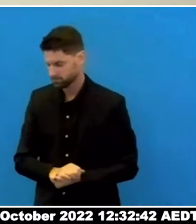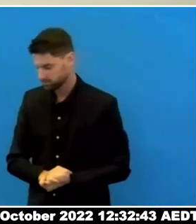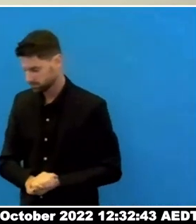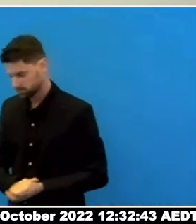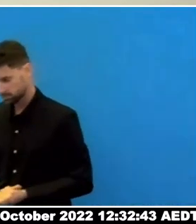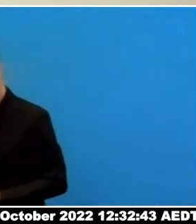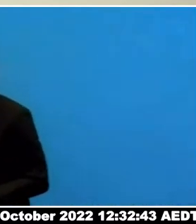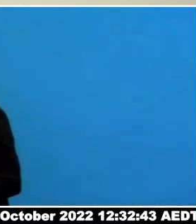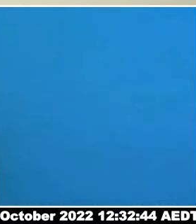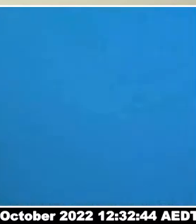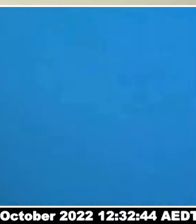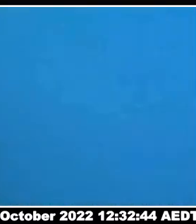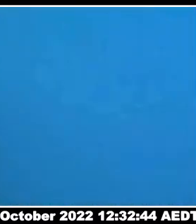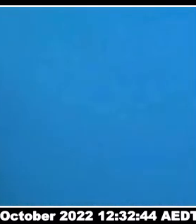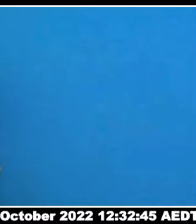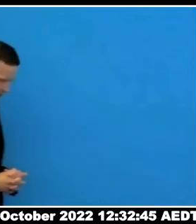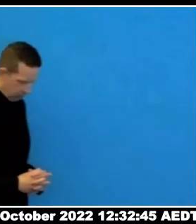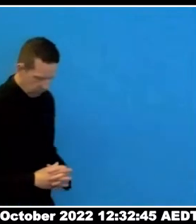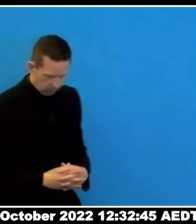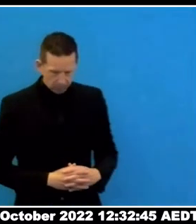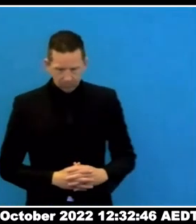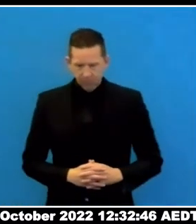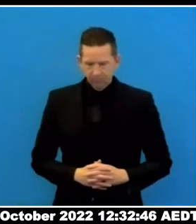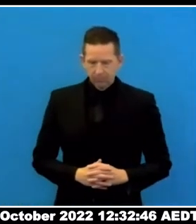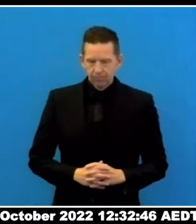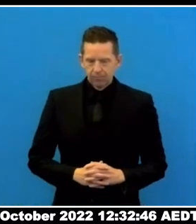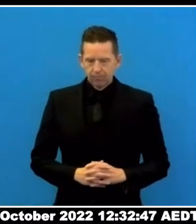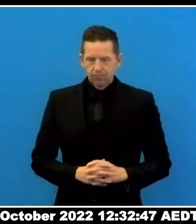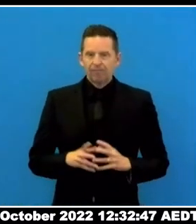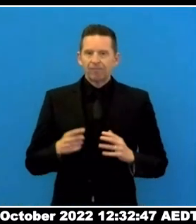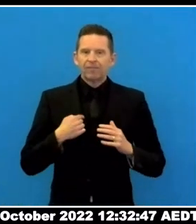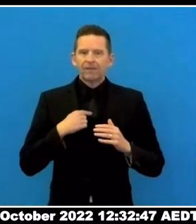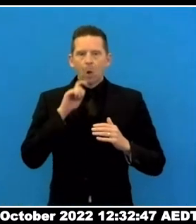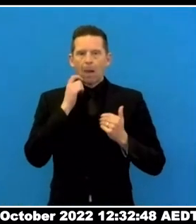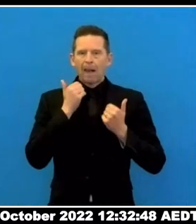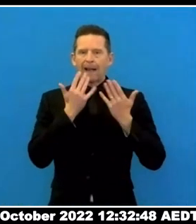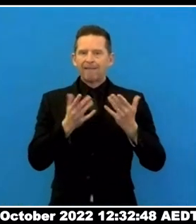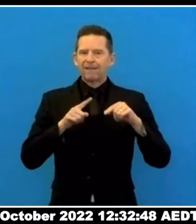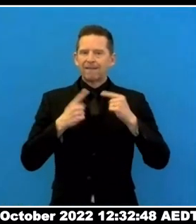everybody listening a warning that some people may find some of these examples confronting.